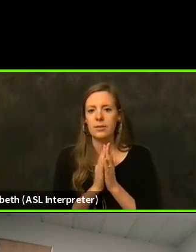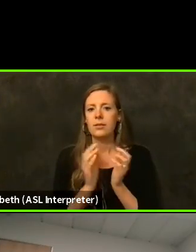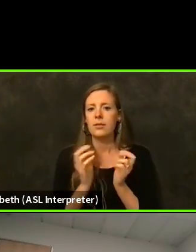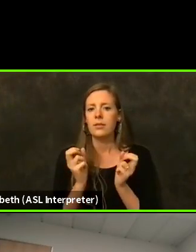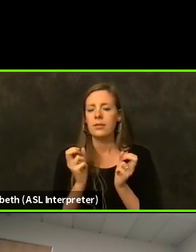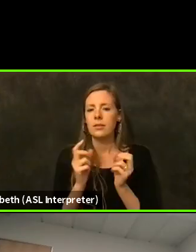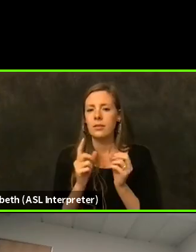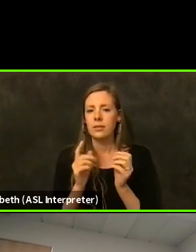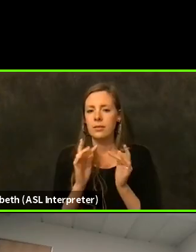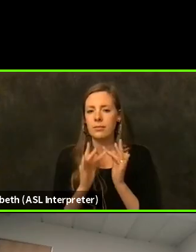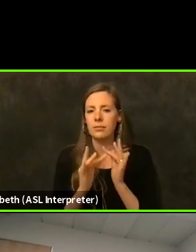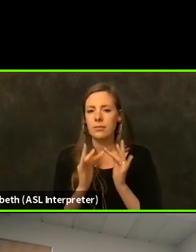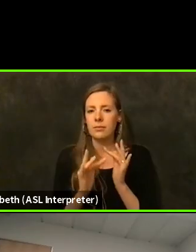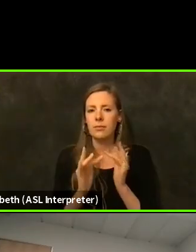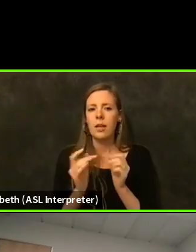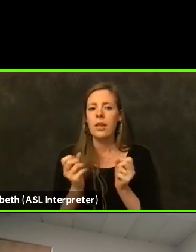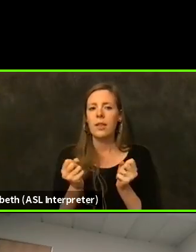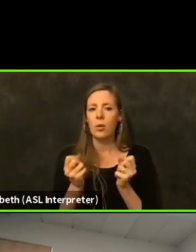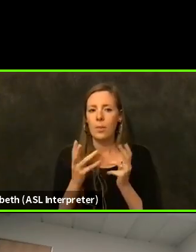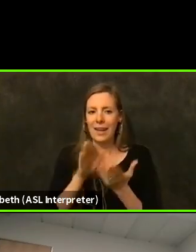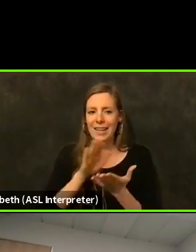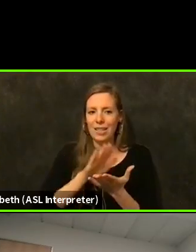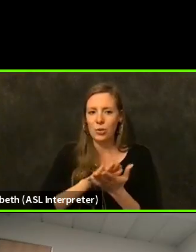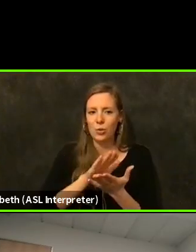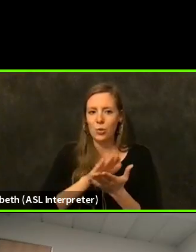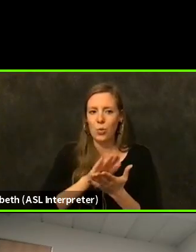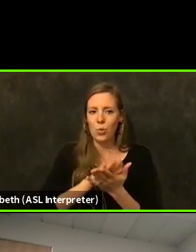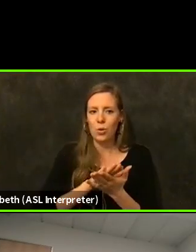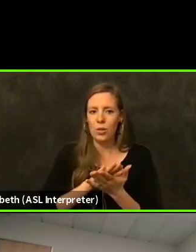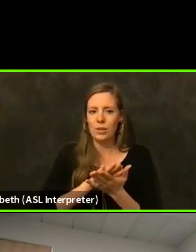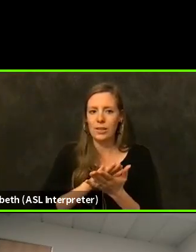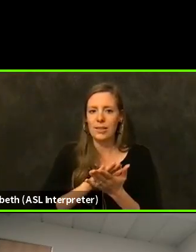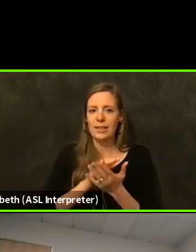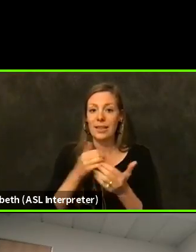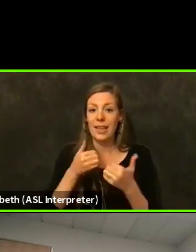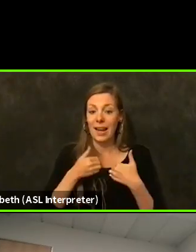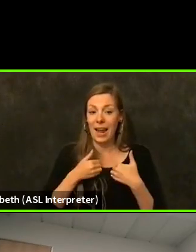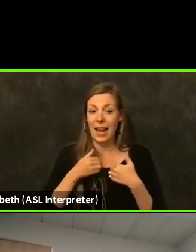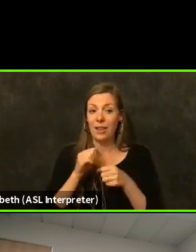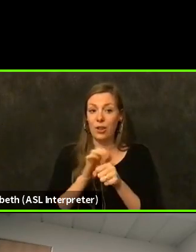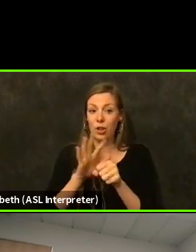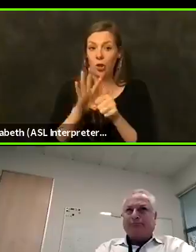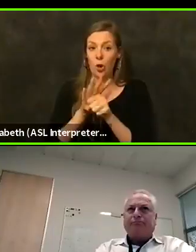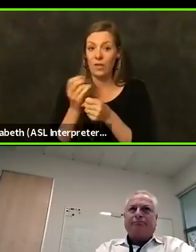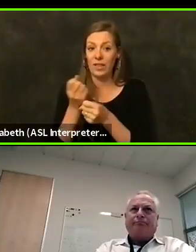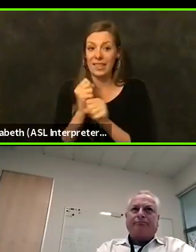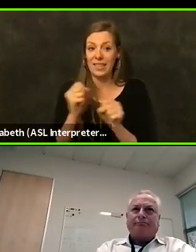for their covid safety plans and and have the opportunity to open up soon, Sonus.